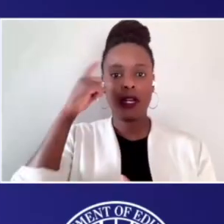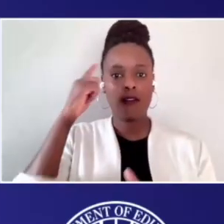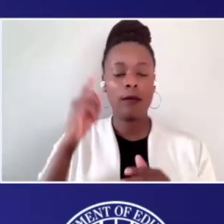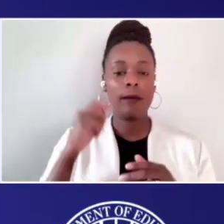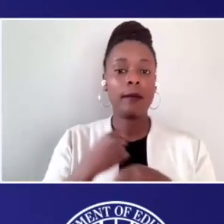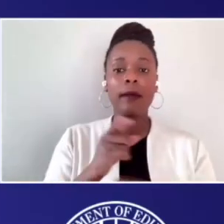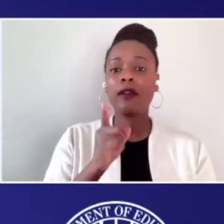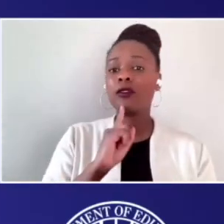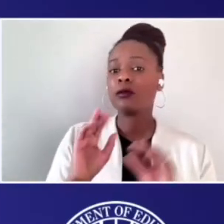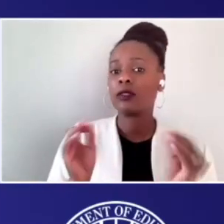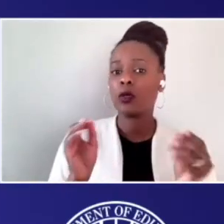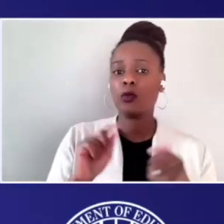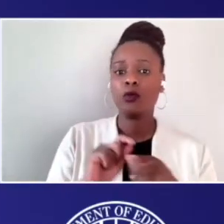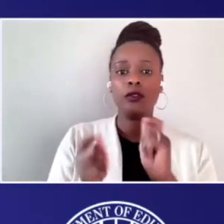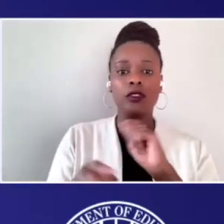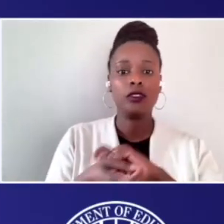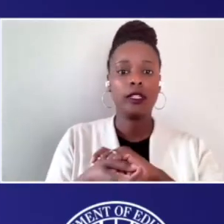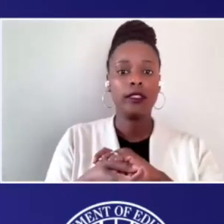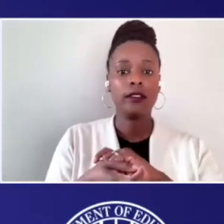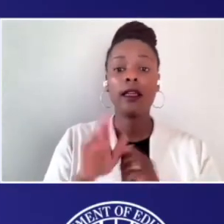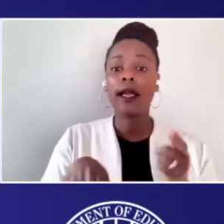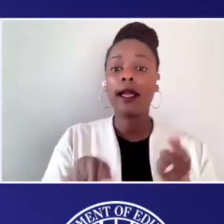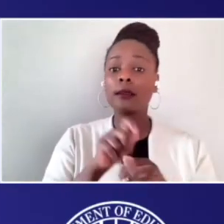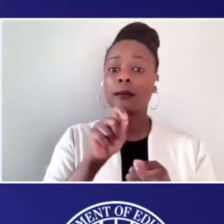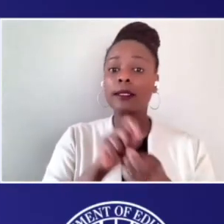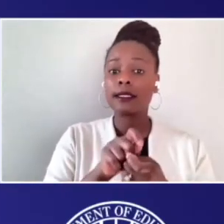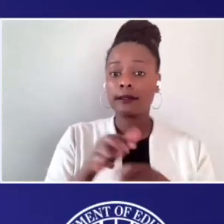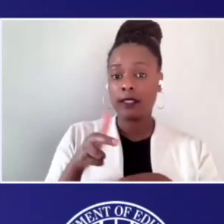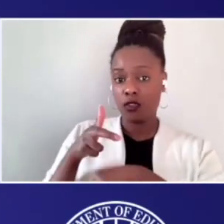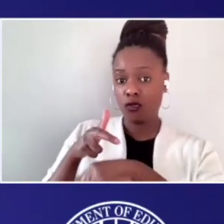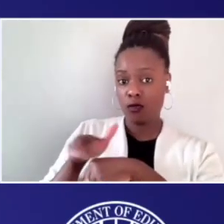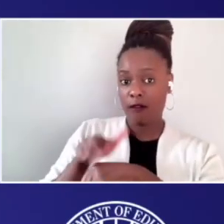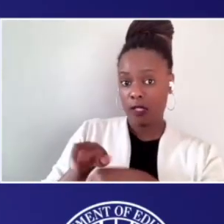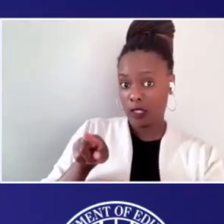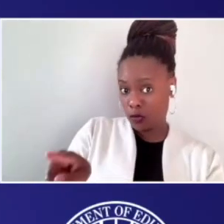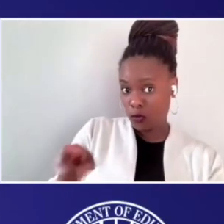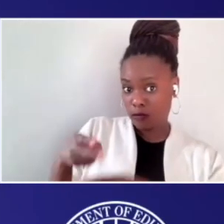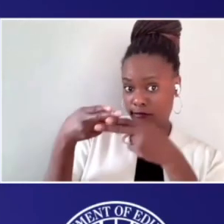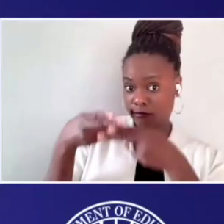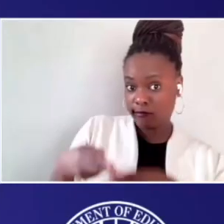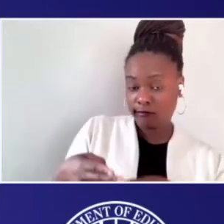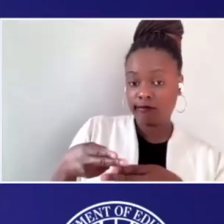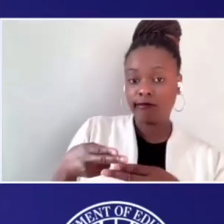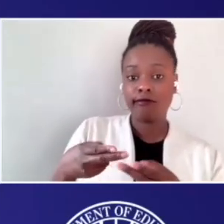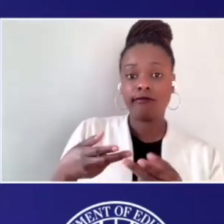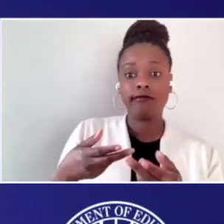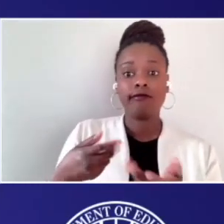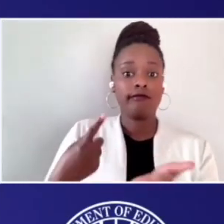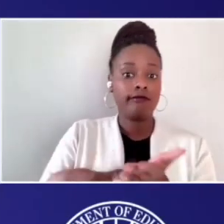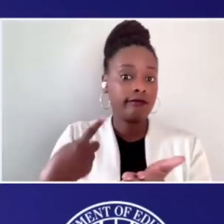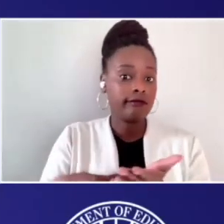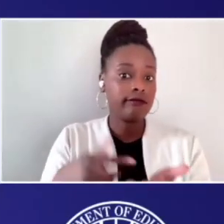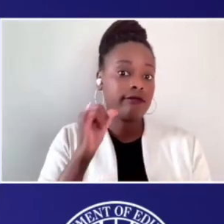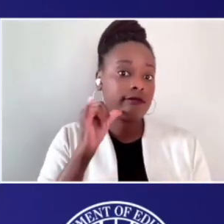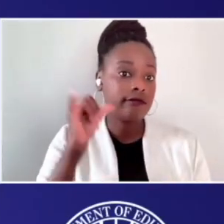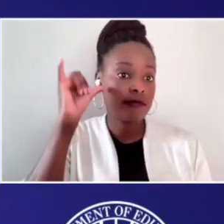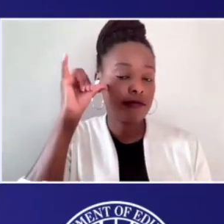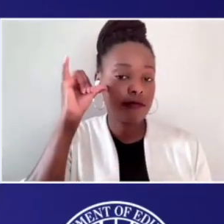but, but that particular reference that you were talking, talking to, when we went back and looked at it,